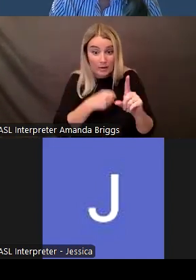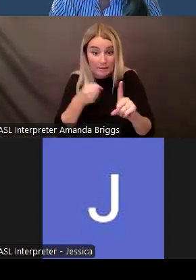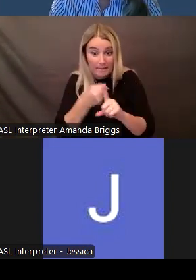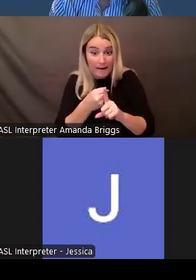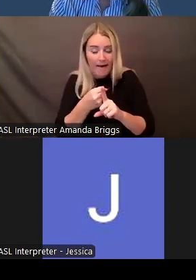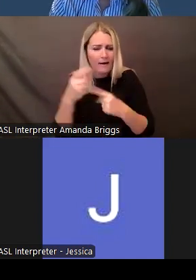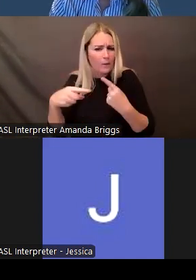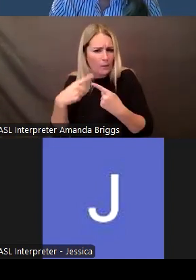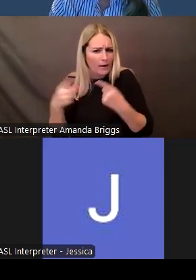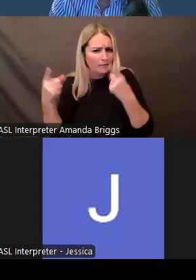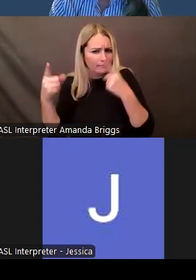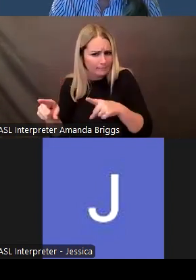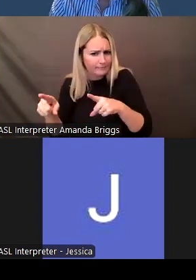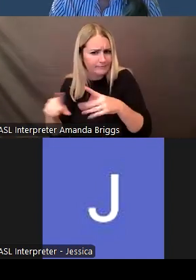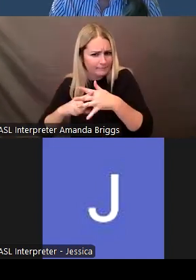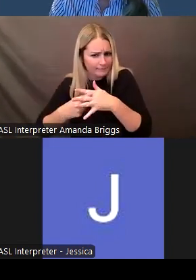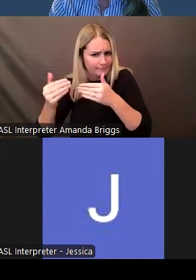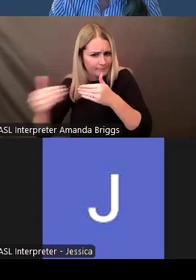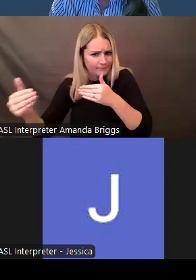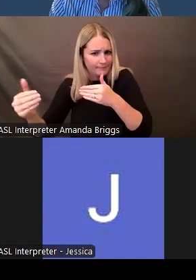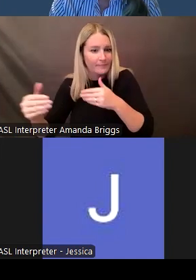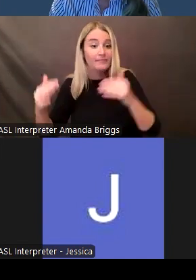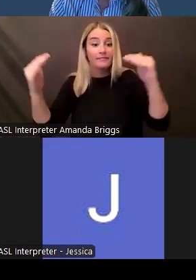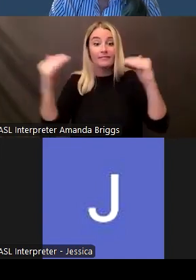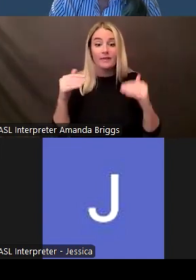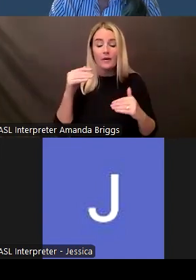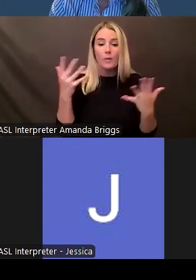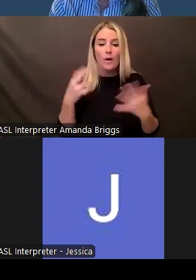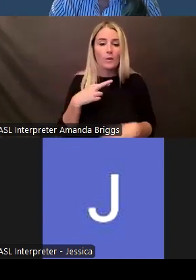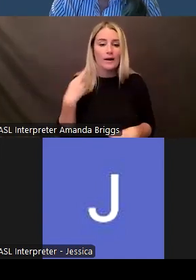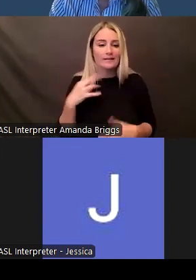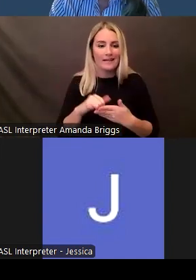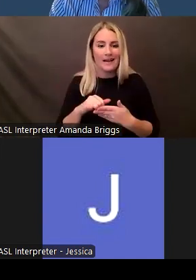Then we're going to talk about what's at risk in the 2026 state budget.